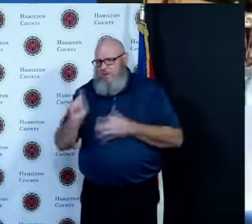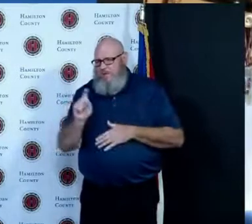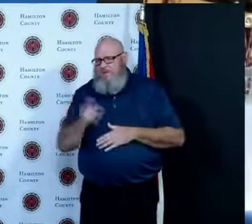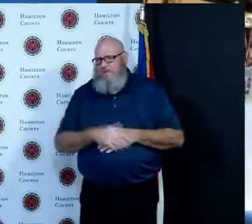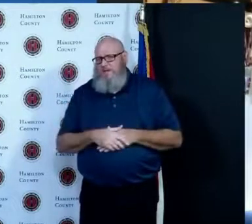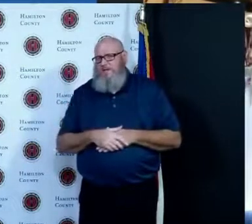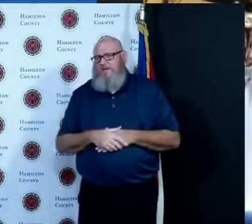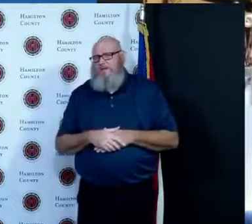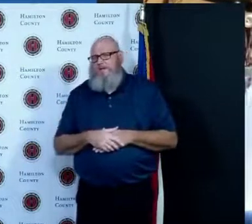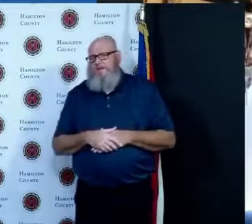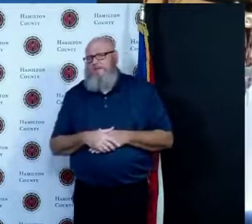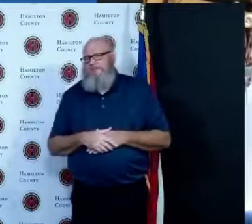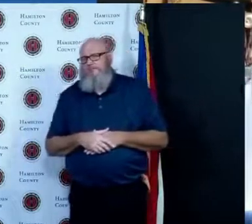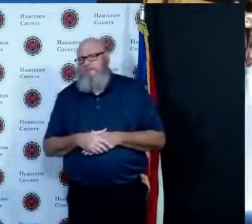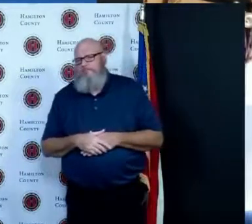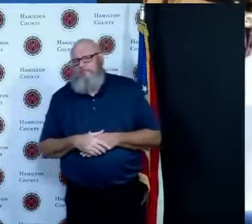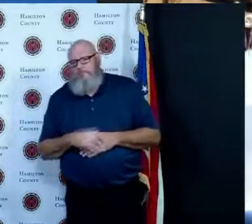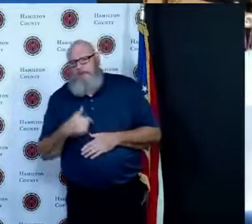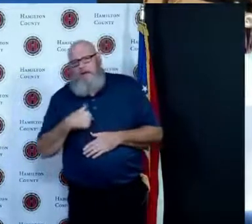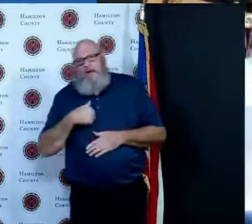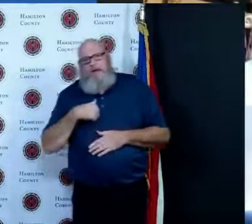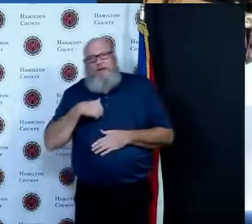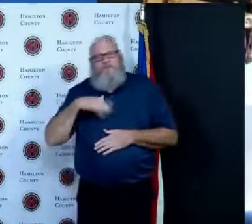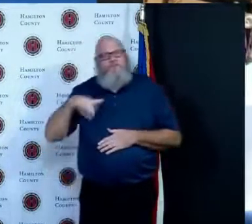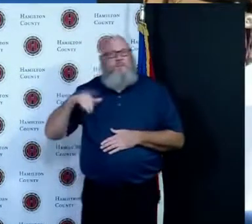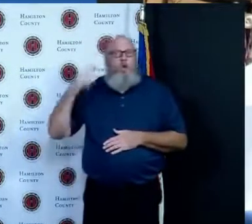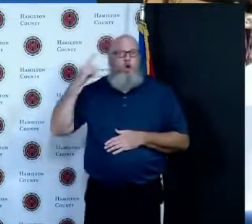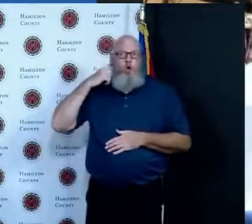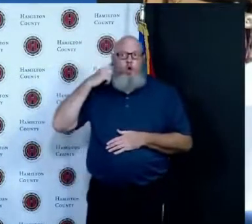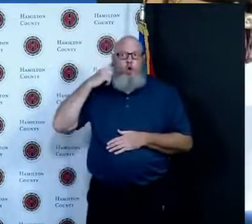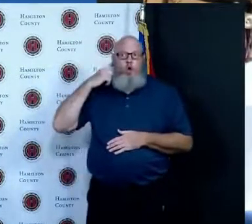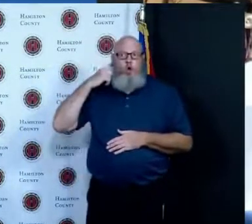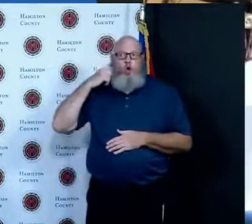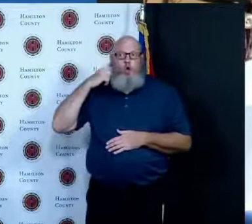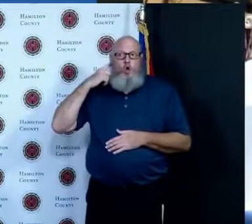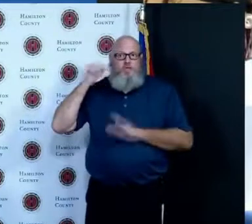have not heard the state estimate on how many we we will receive at any point in the future but I